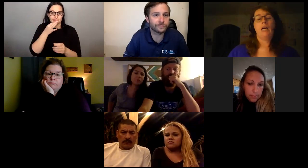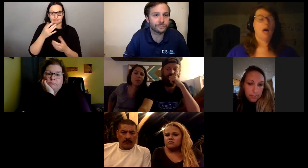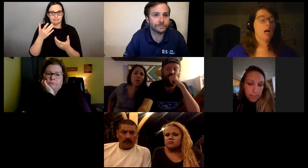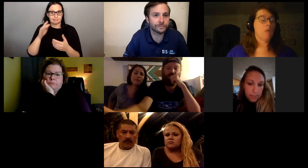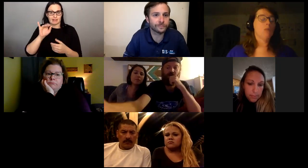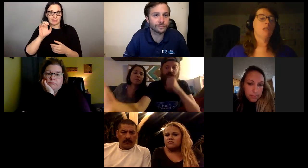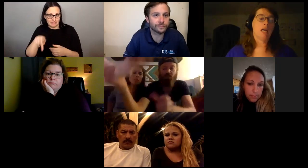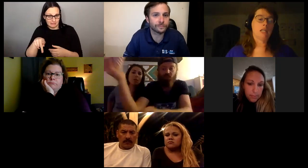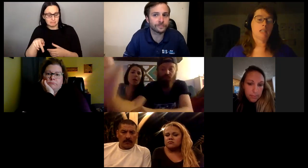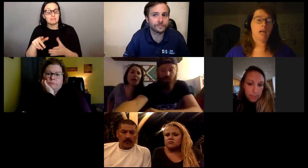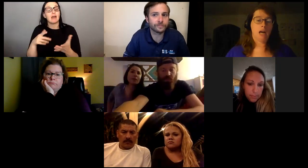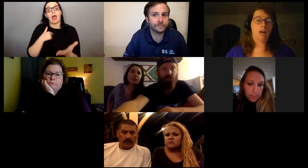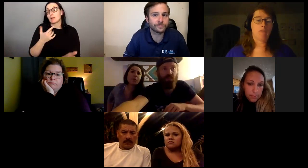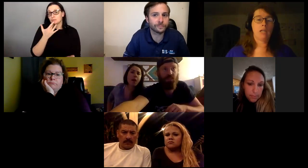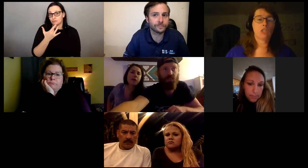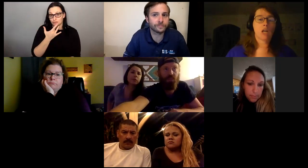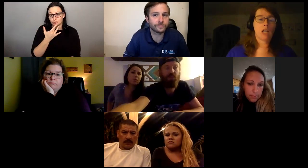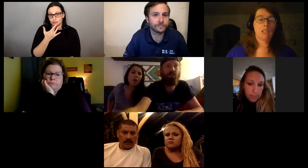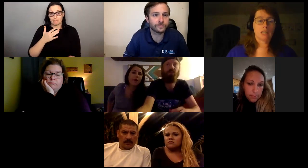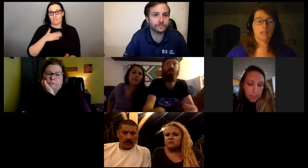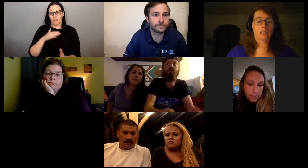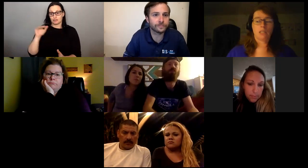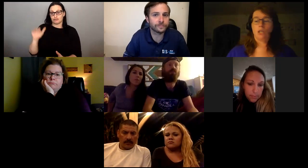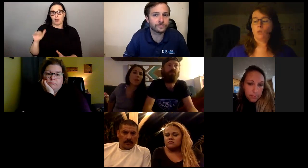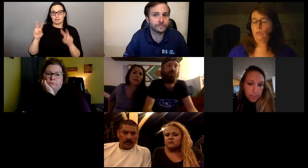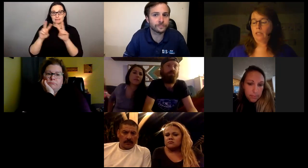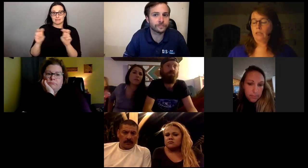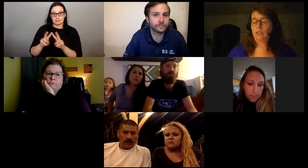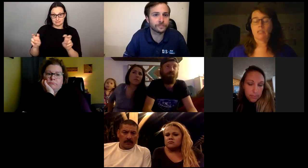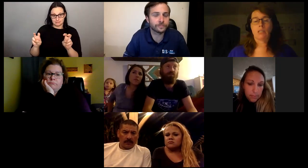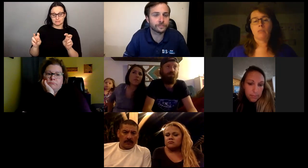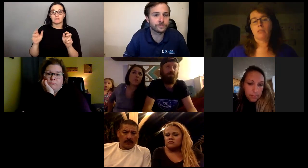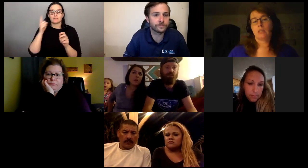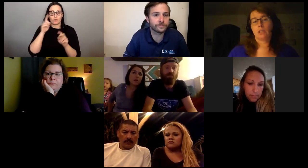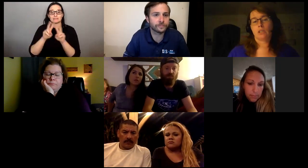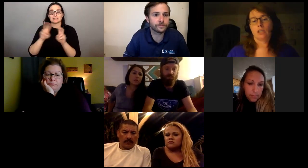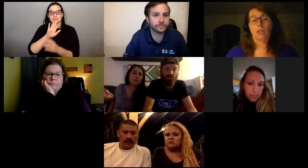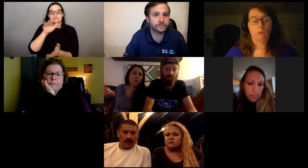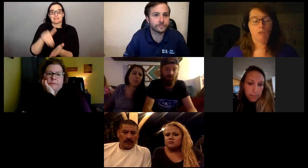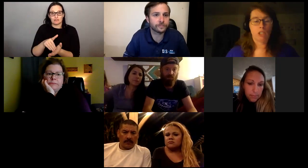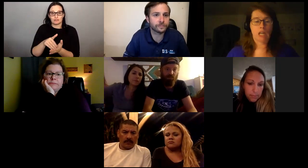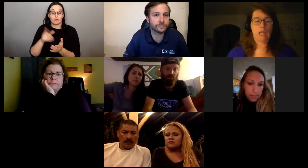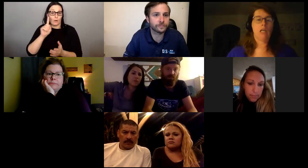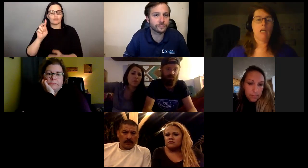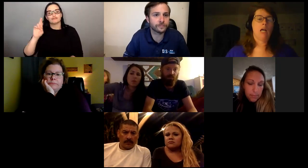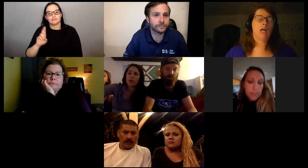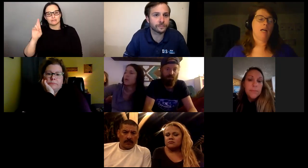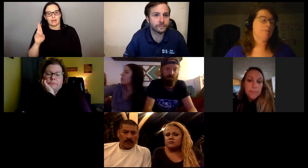i would like to have my child assessed